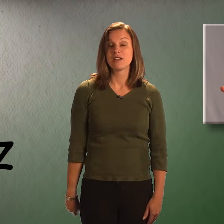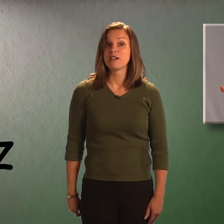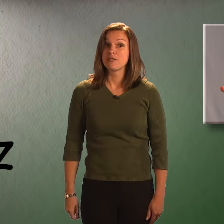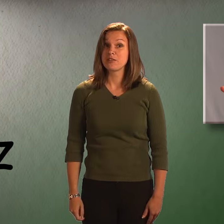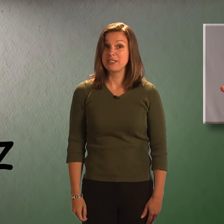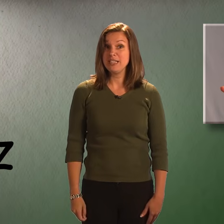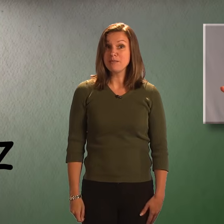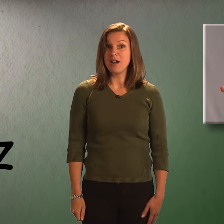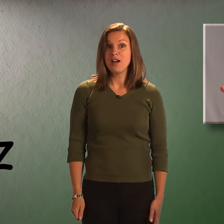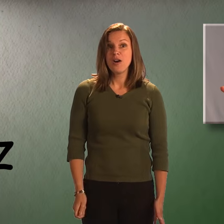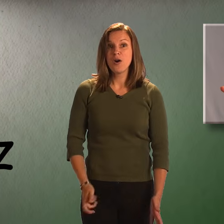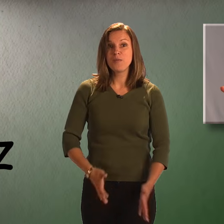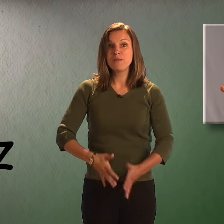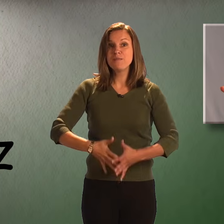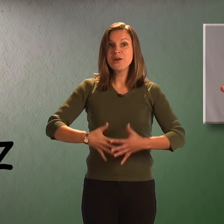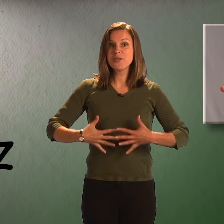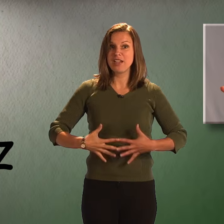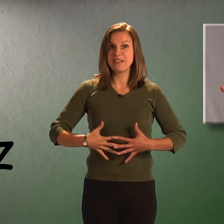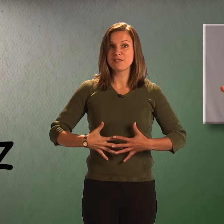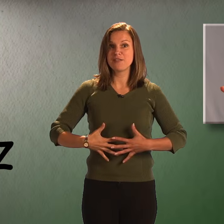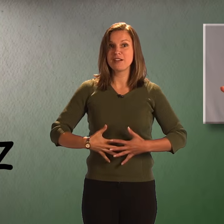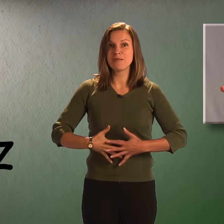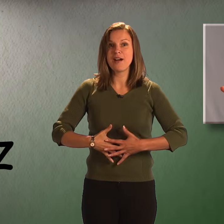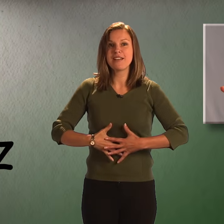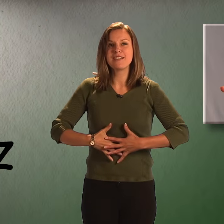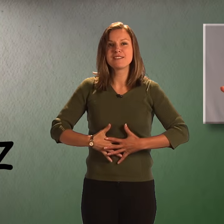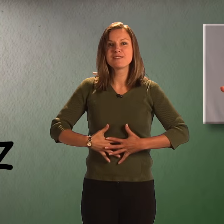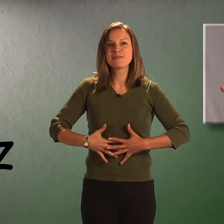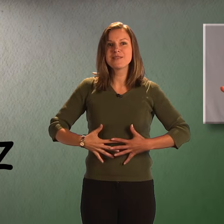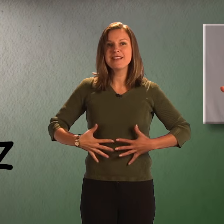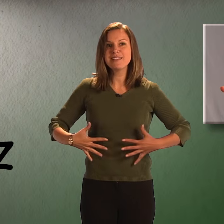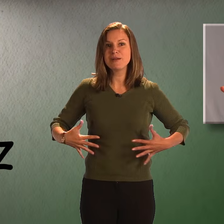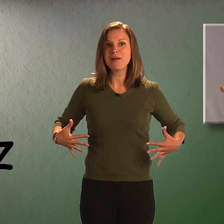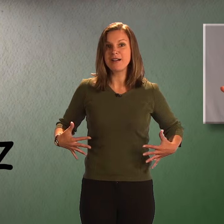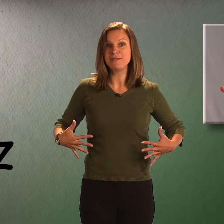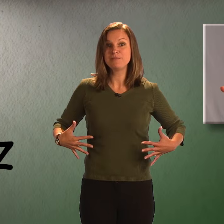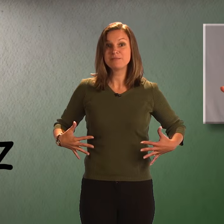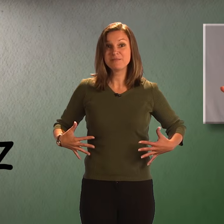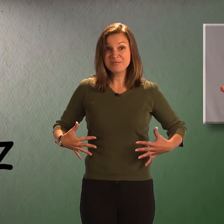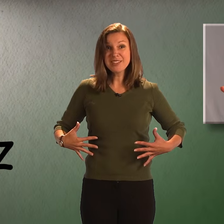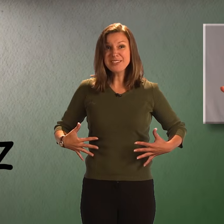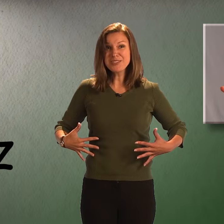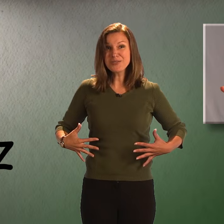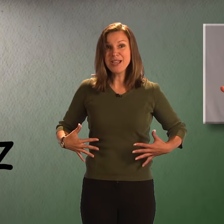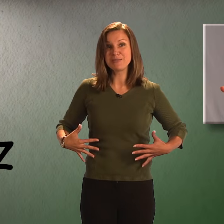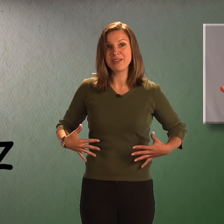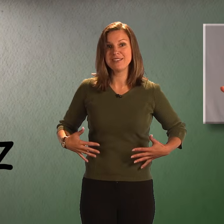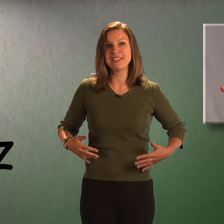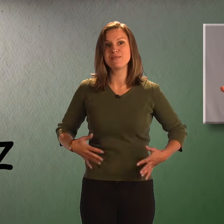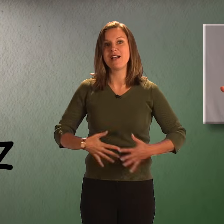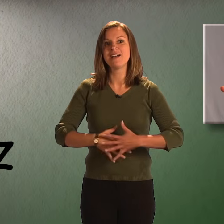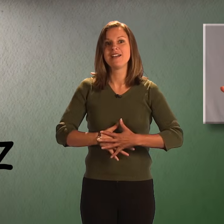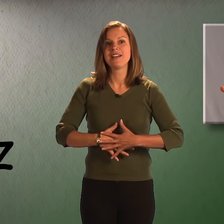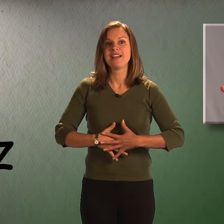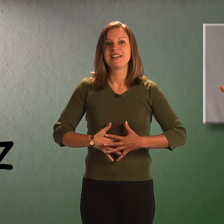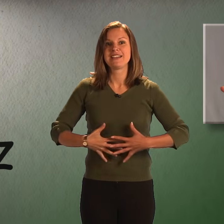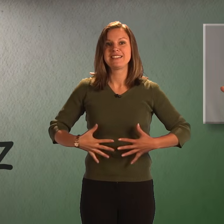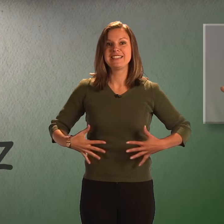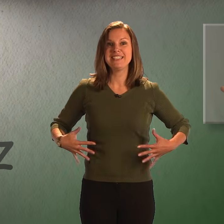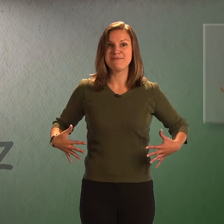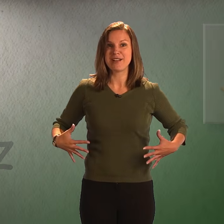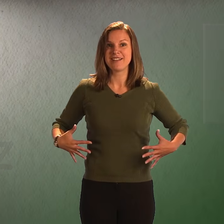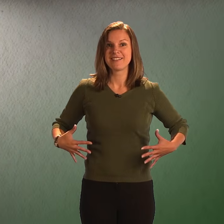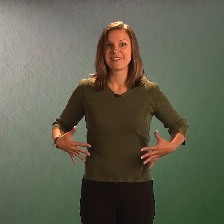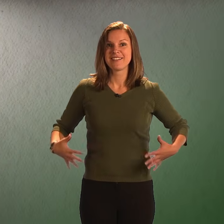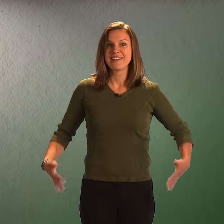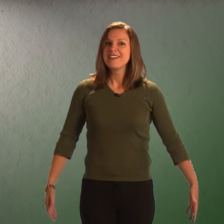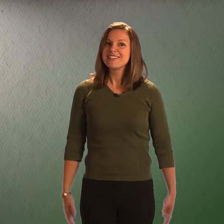For "Zebra" open both hands in front of your body and spread them apart, like the stripes on a zebra. "Zebra"